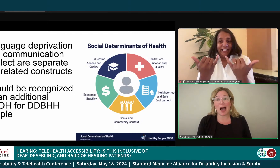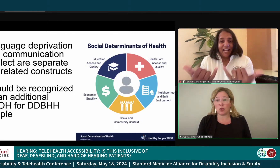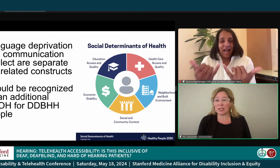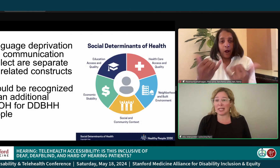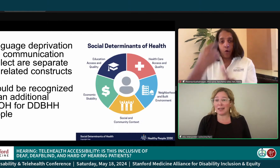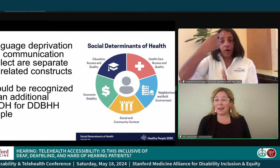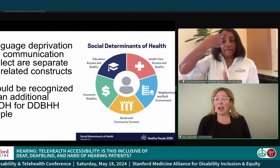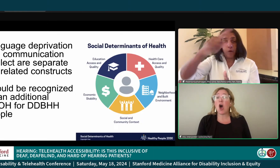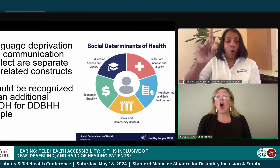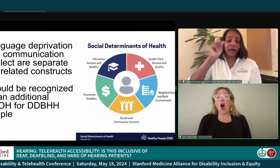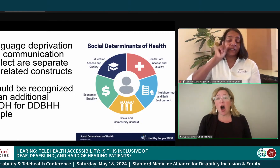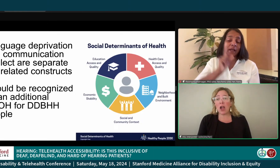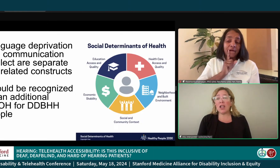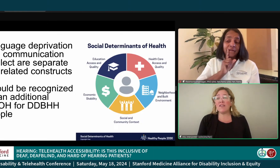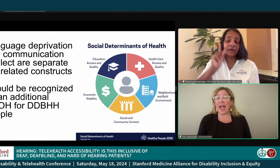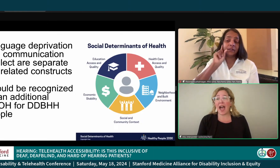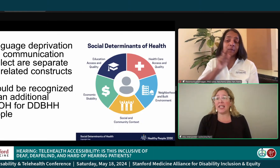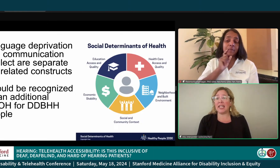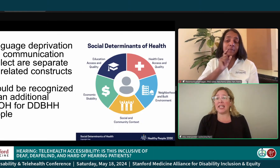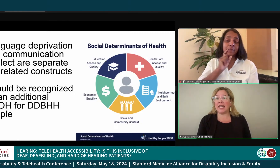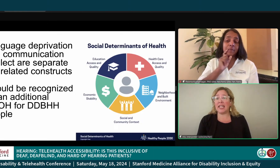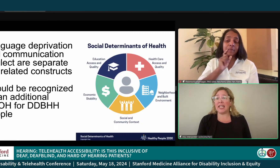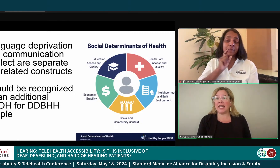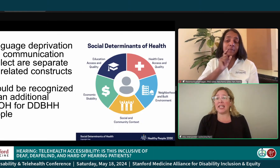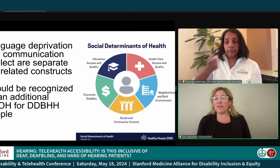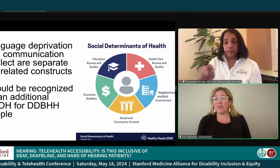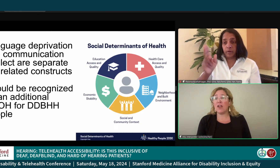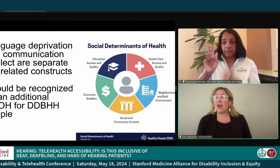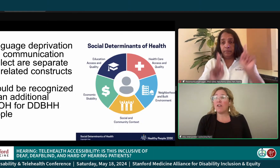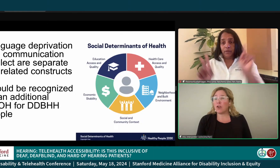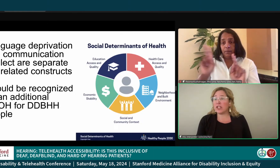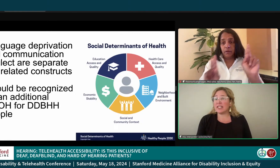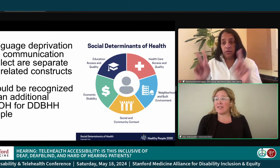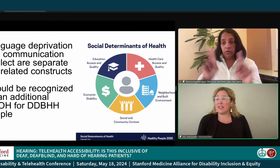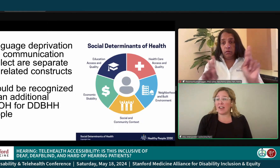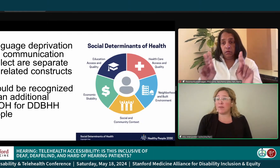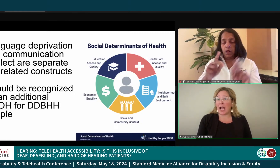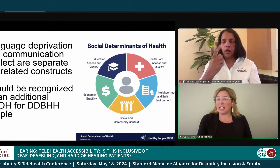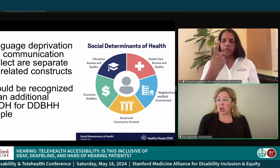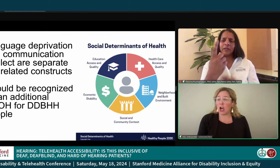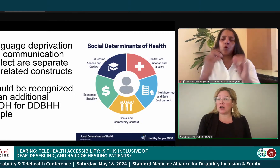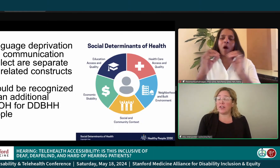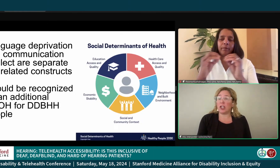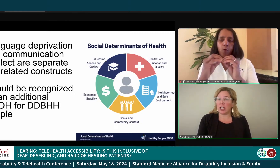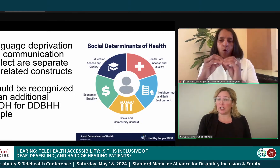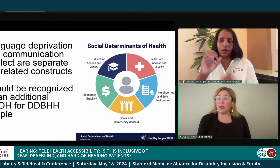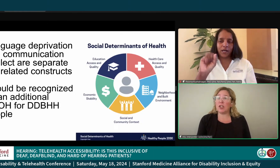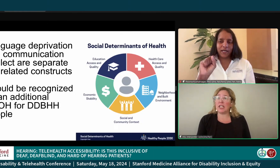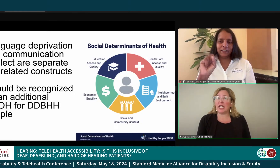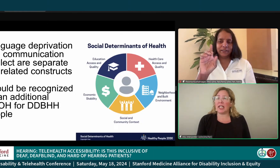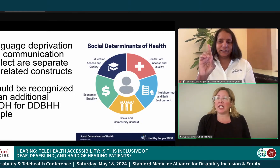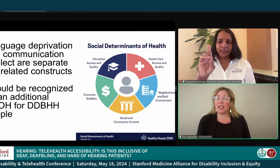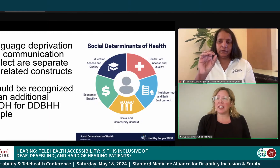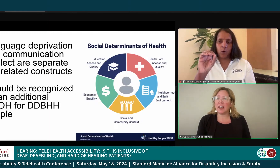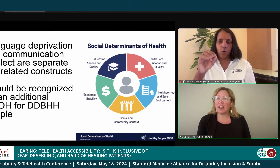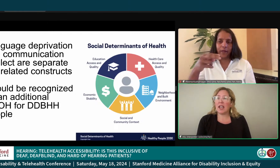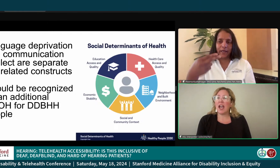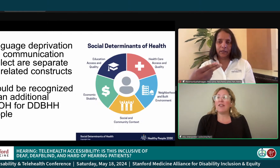housing, all of that in health for the deaf, deafblind, and hard of hearing community.